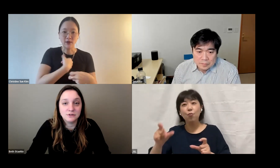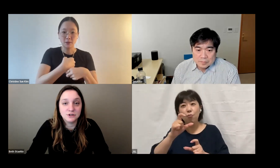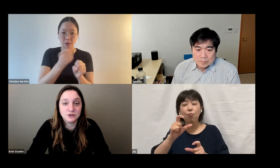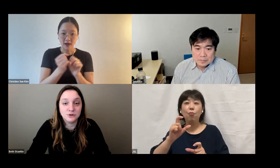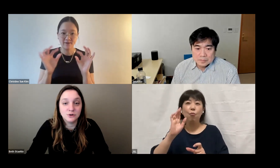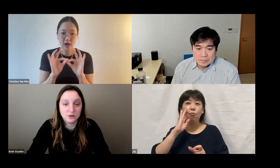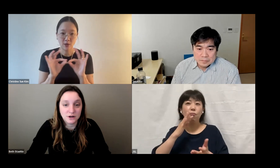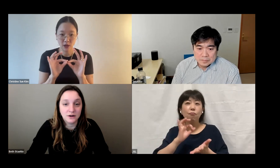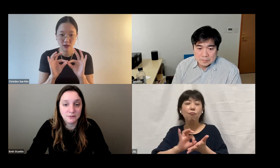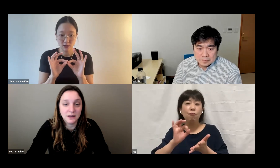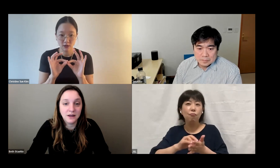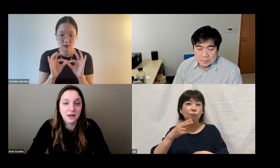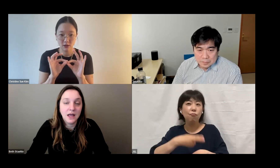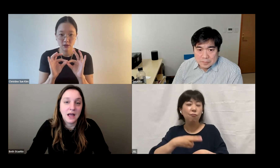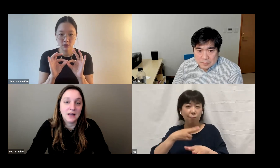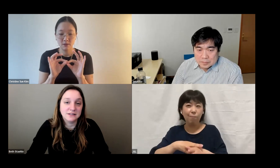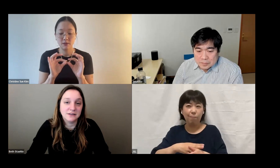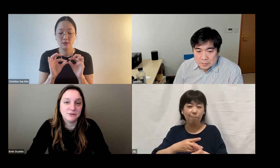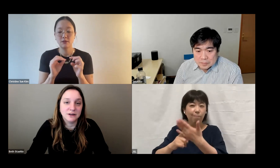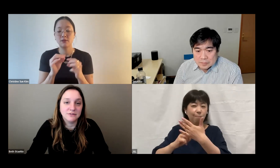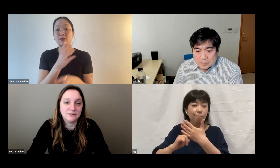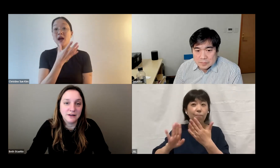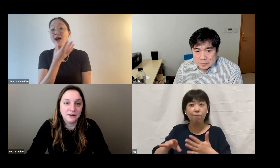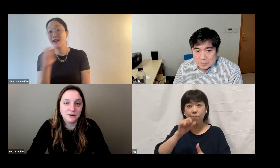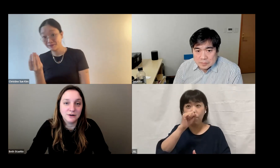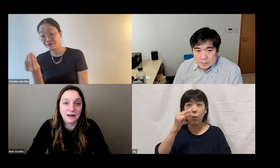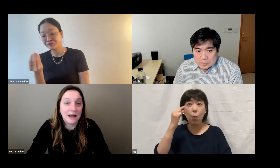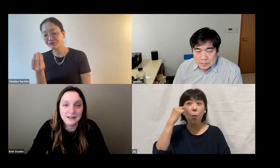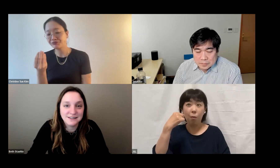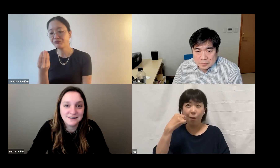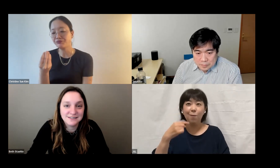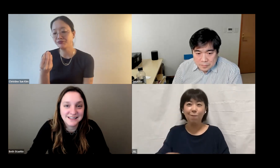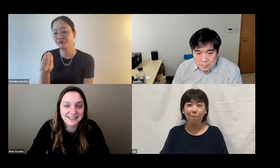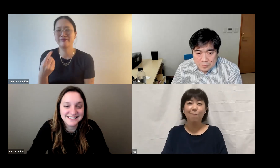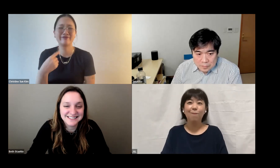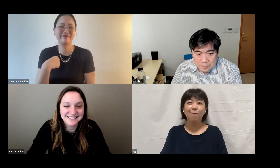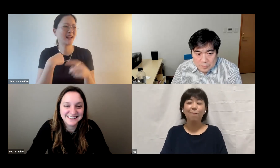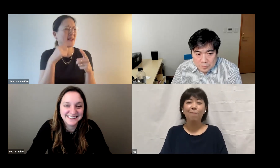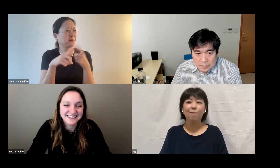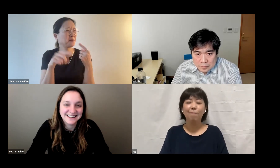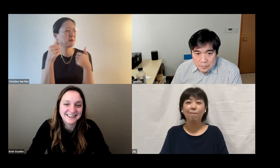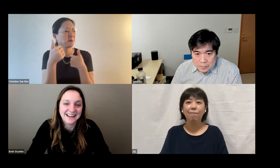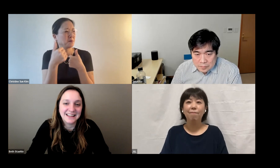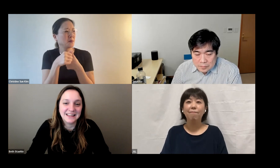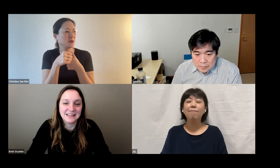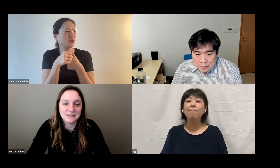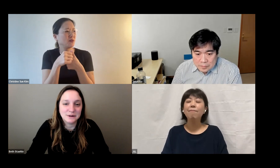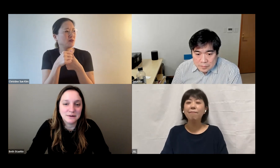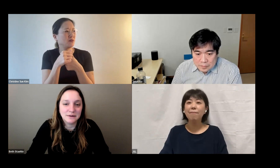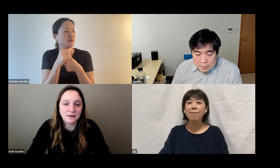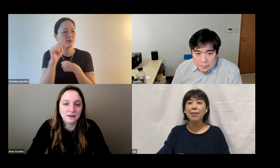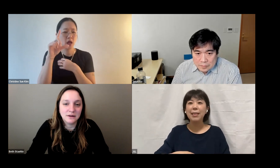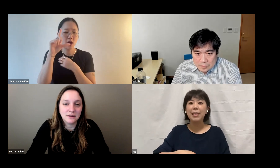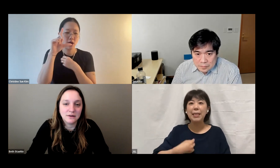to autonomy and self-created value in any sense. I think that's what I